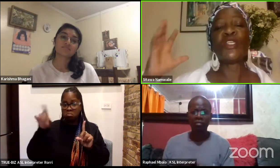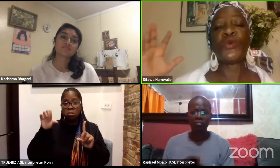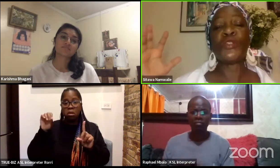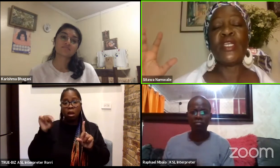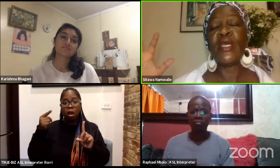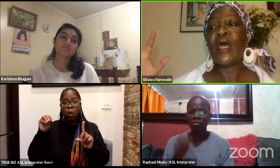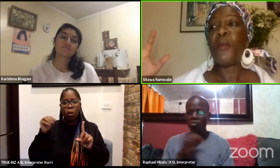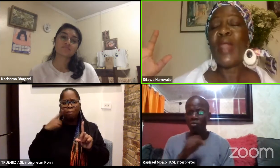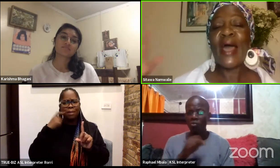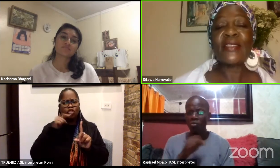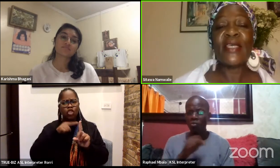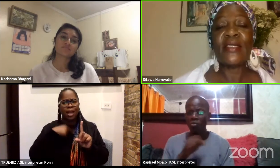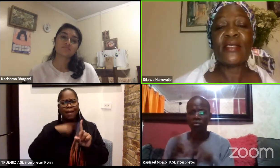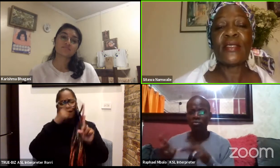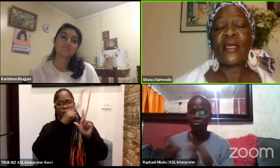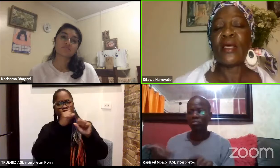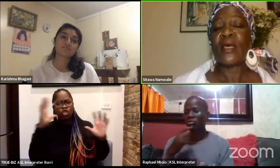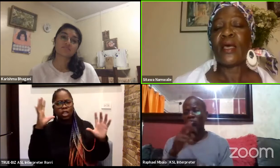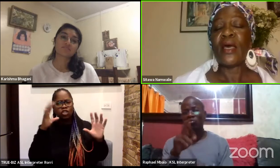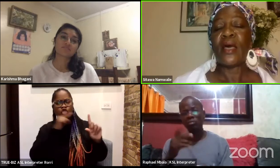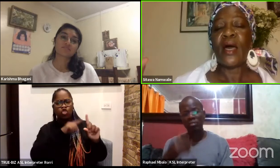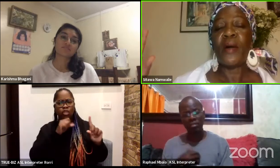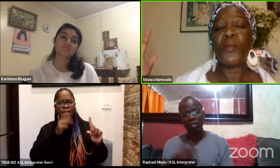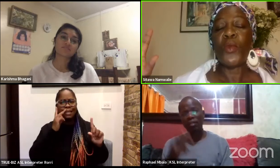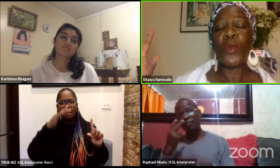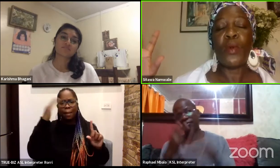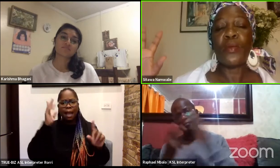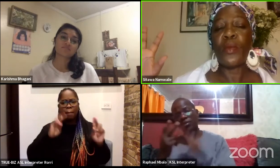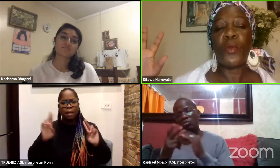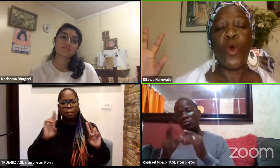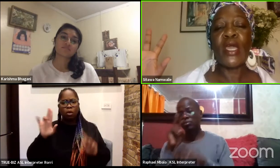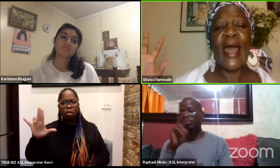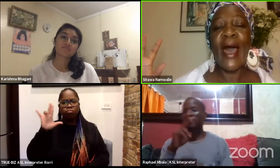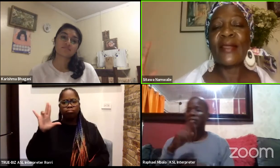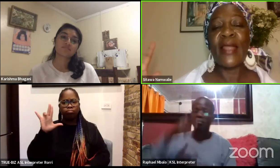and she could see black saints walking hand in hand